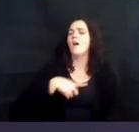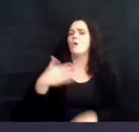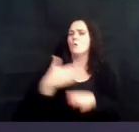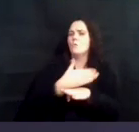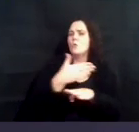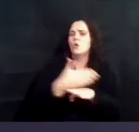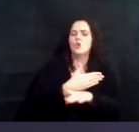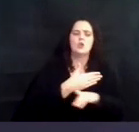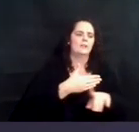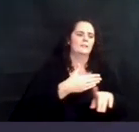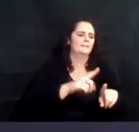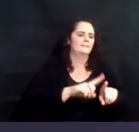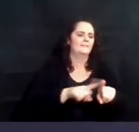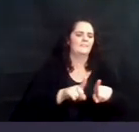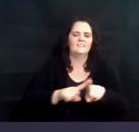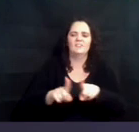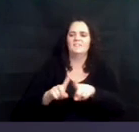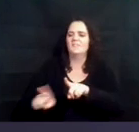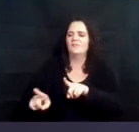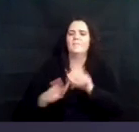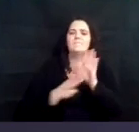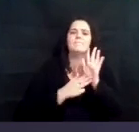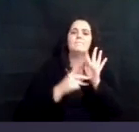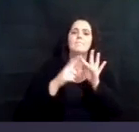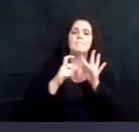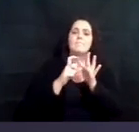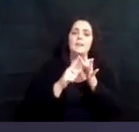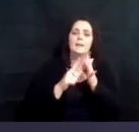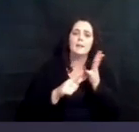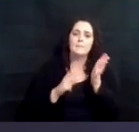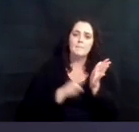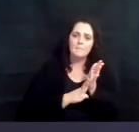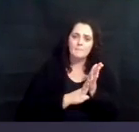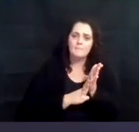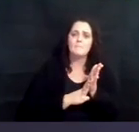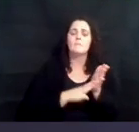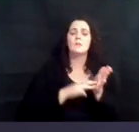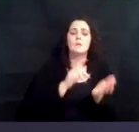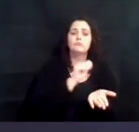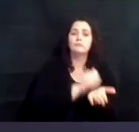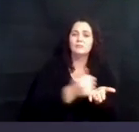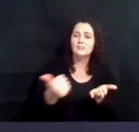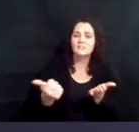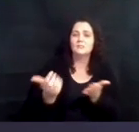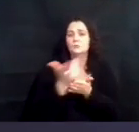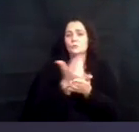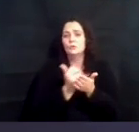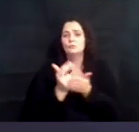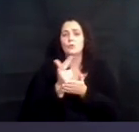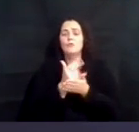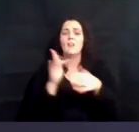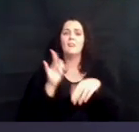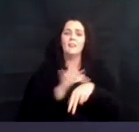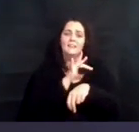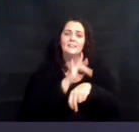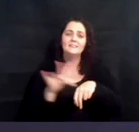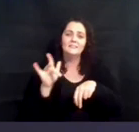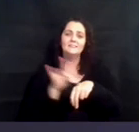mediums, across print and drawing, in film and animation and even theatre, he's done opera.